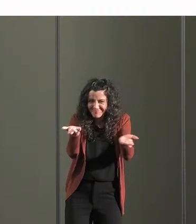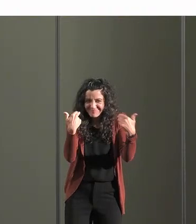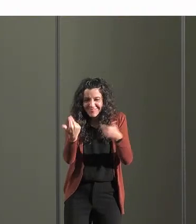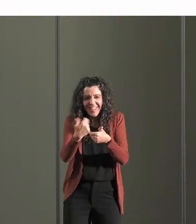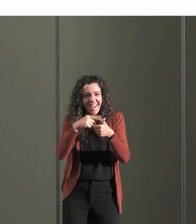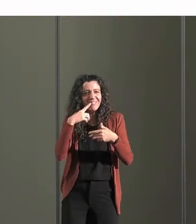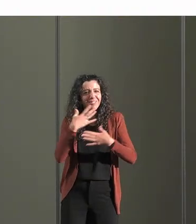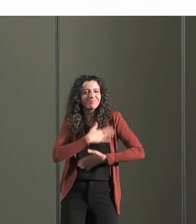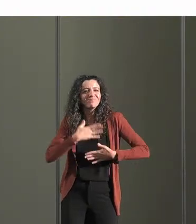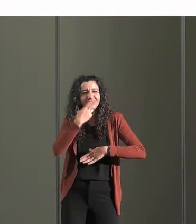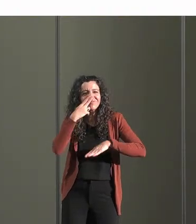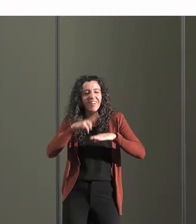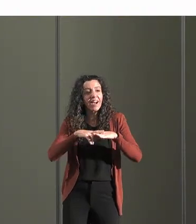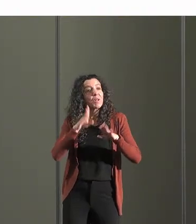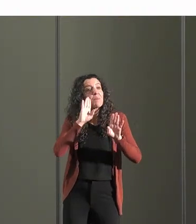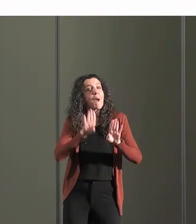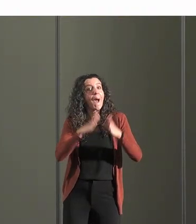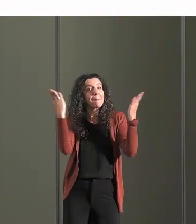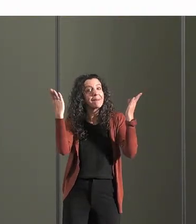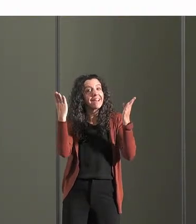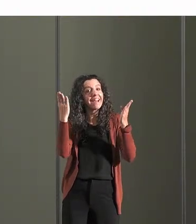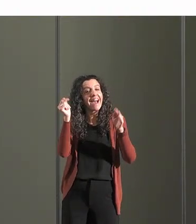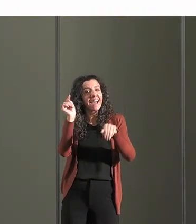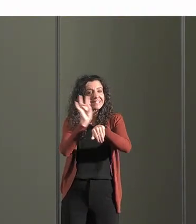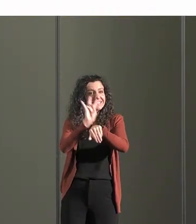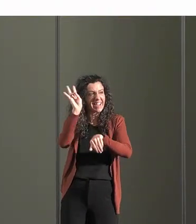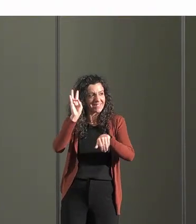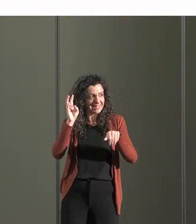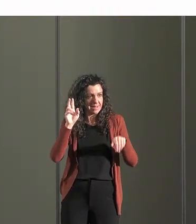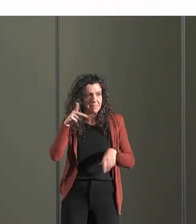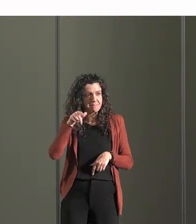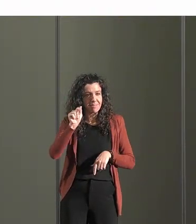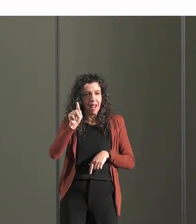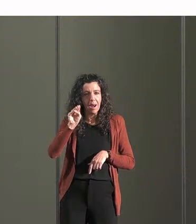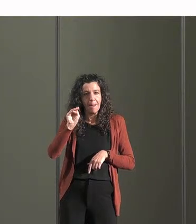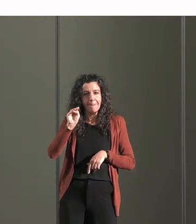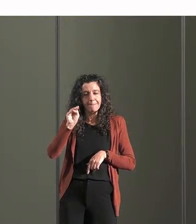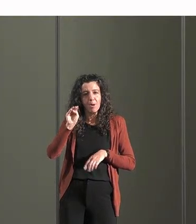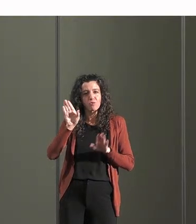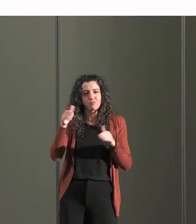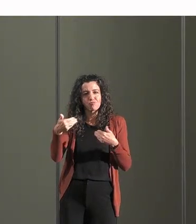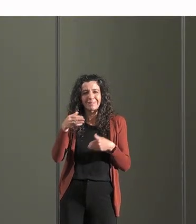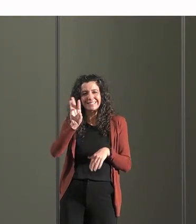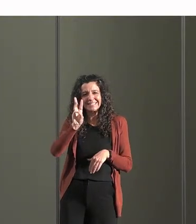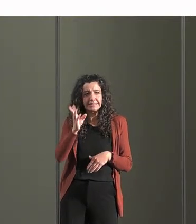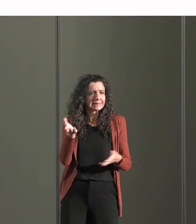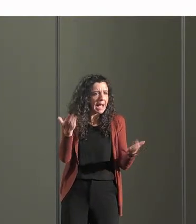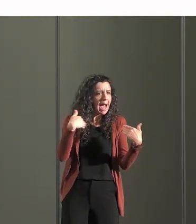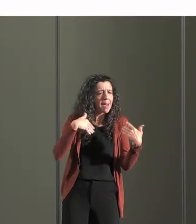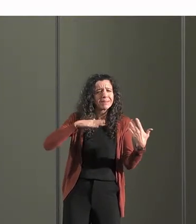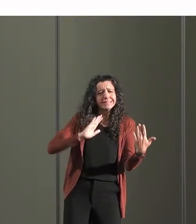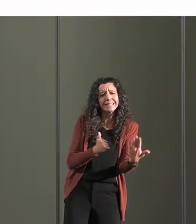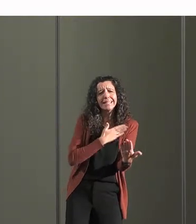back this year. Join us for great fun doors open here at